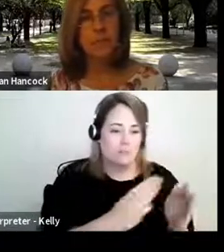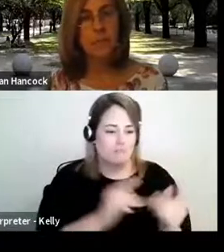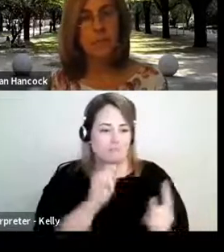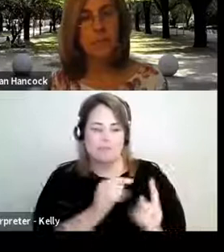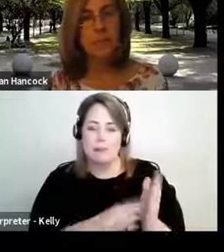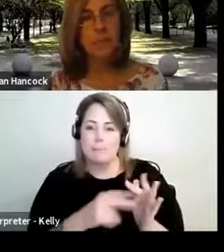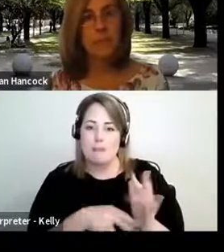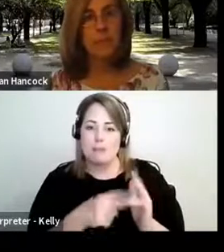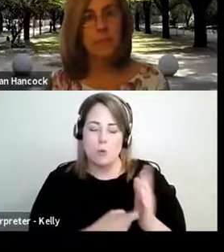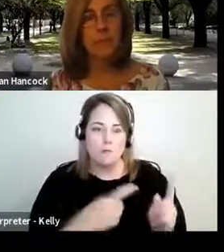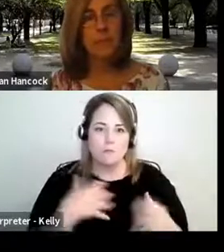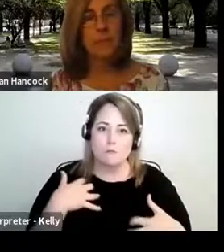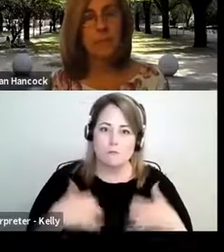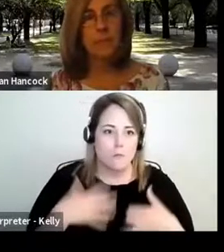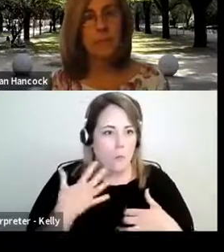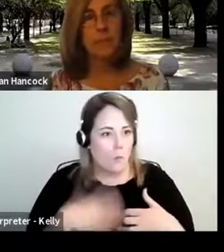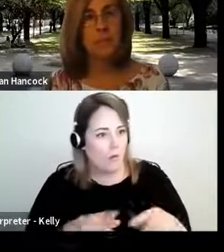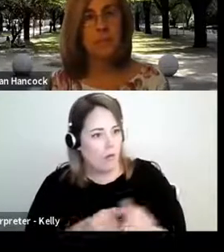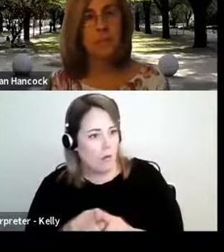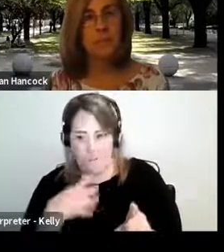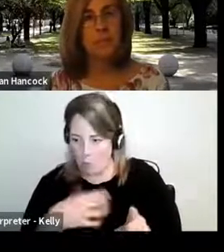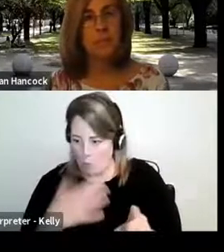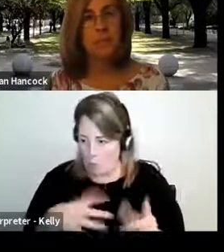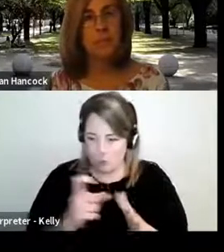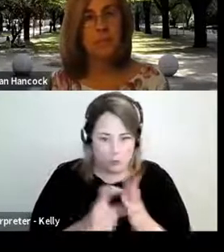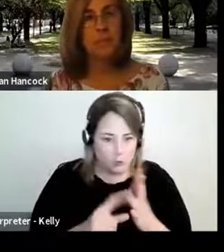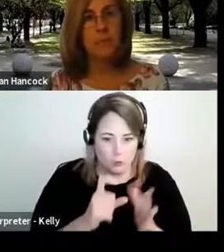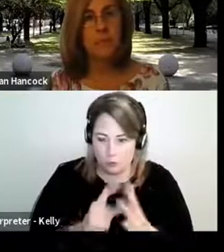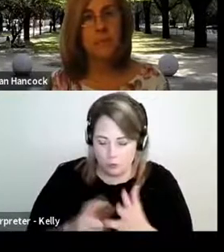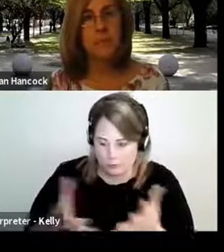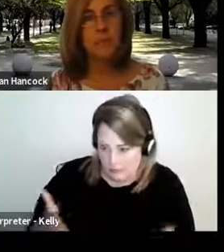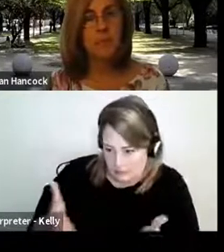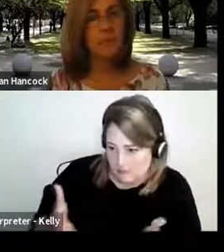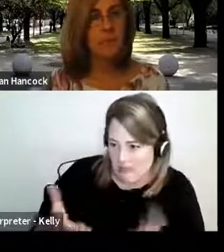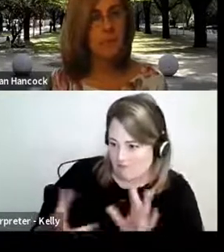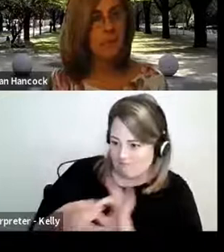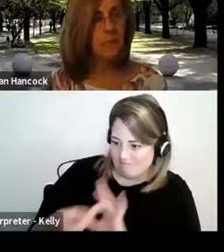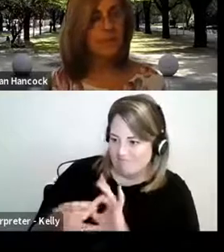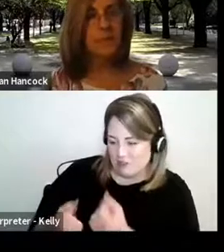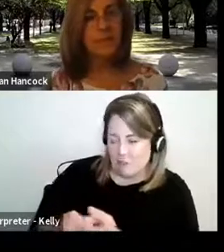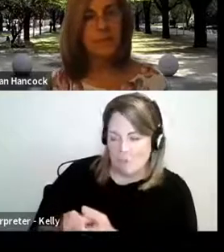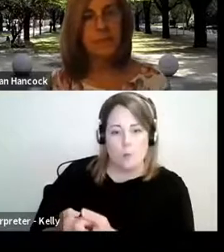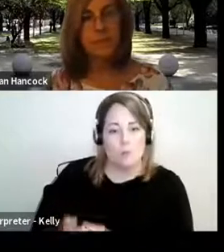to learn and wanting to do well and – yeah. DEBBIE: In fact we did a – sorry. And there’s